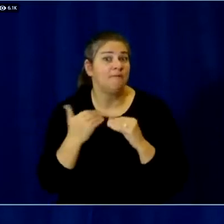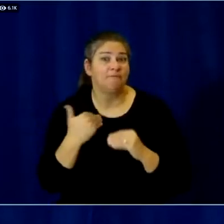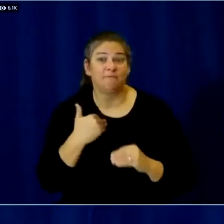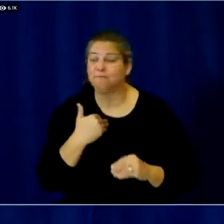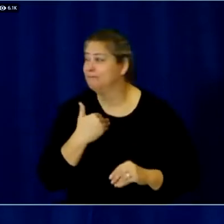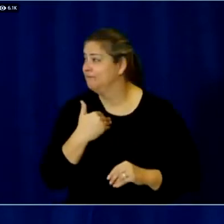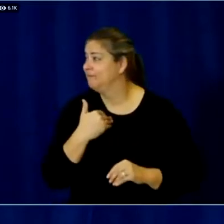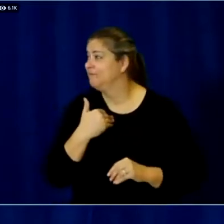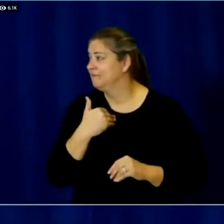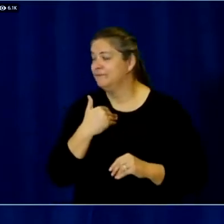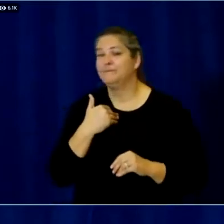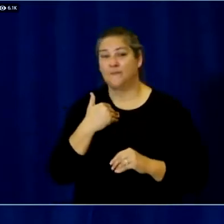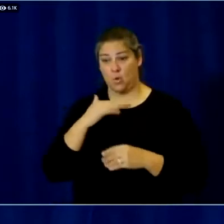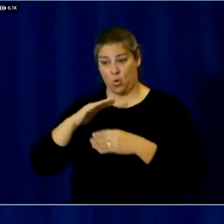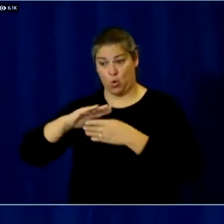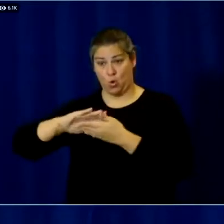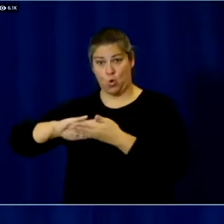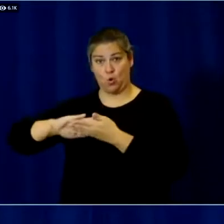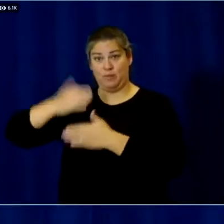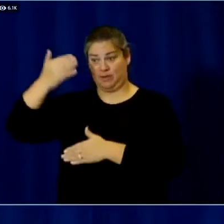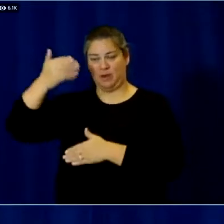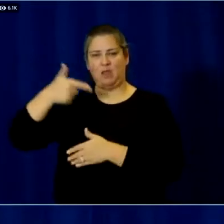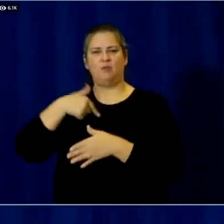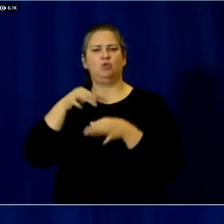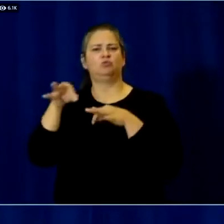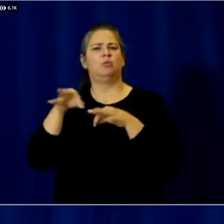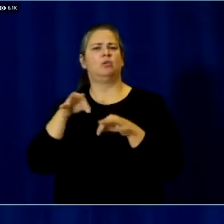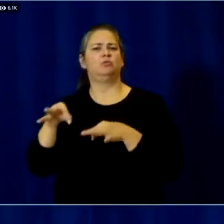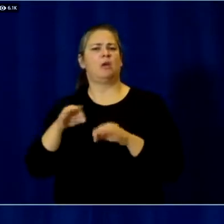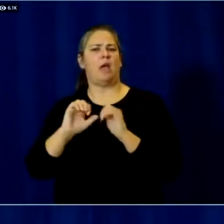Here's your instructions on how to fill out your absentee ballot. Please read